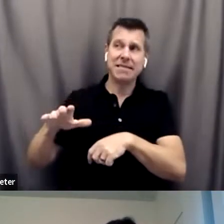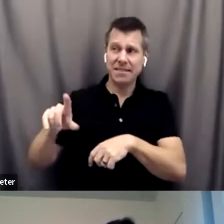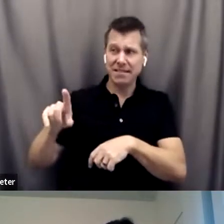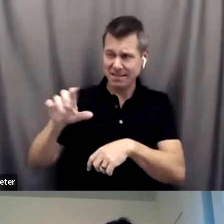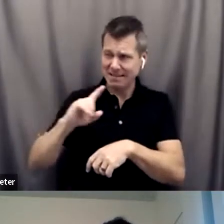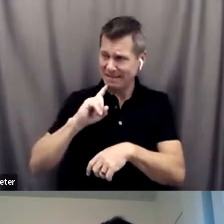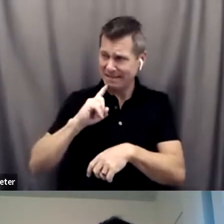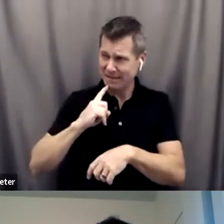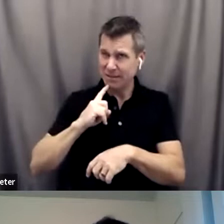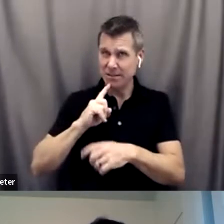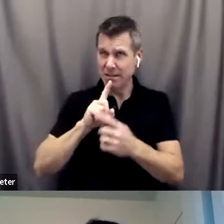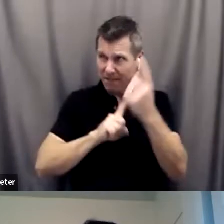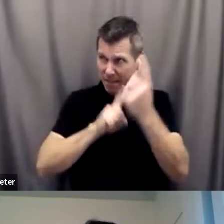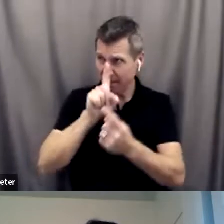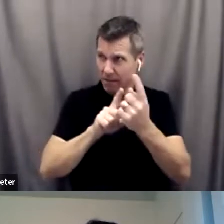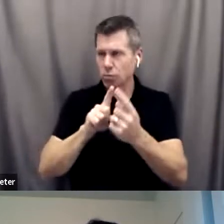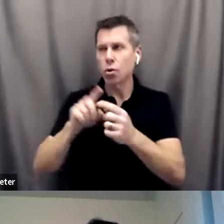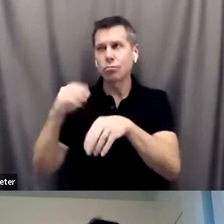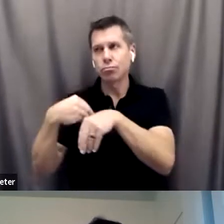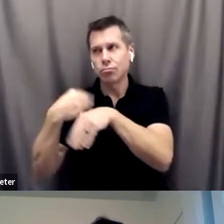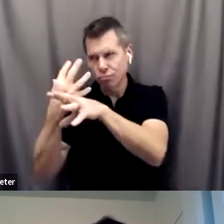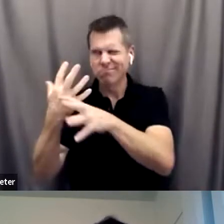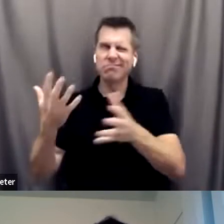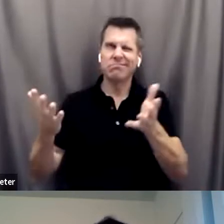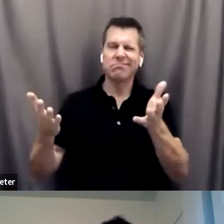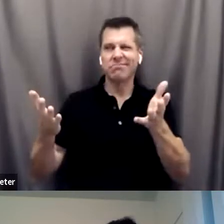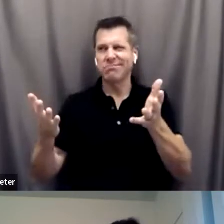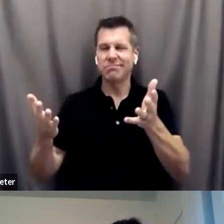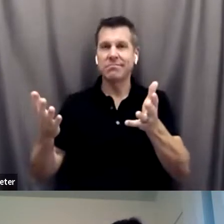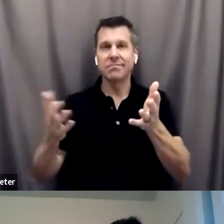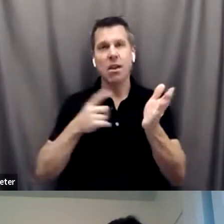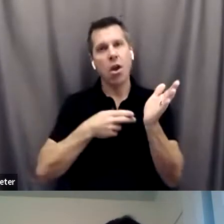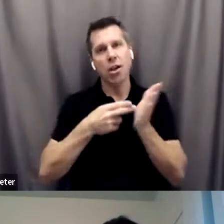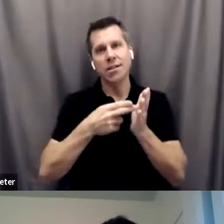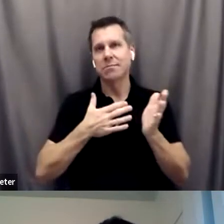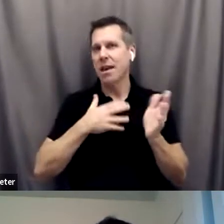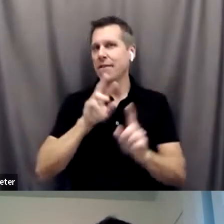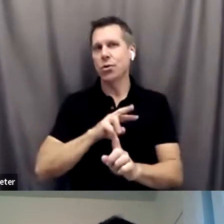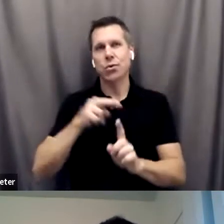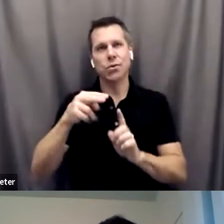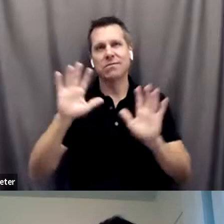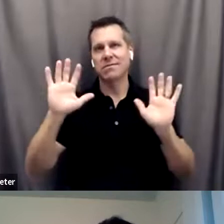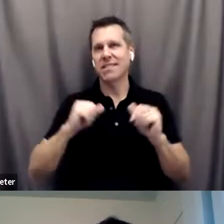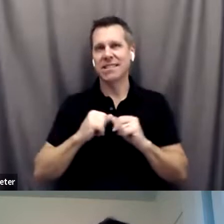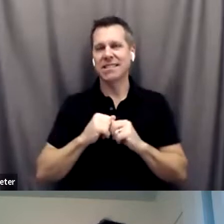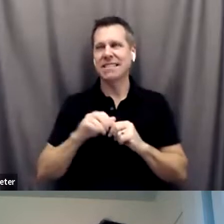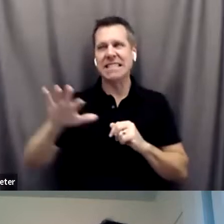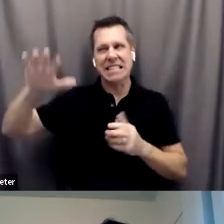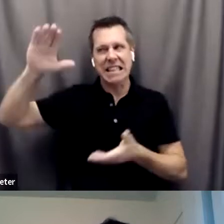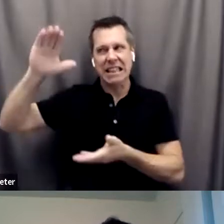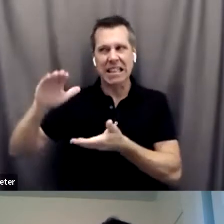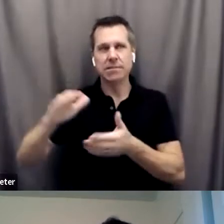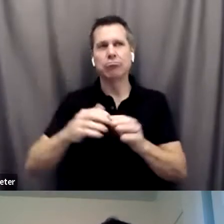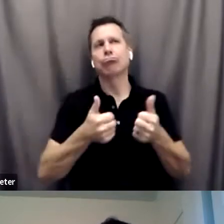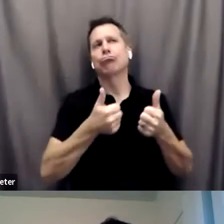in person to be to be kind of honest with it on my in my perspective, but yeah, definitely very, very difficult for a lot of friction,